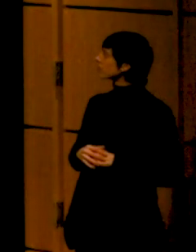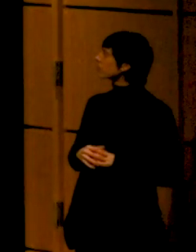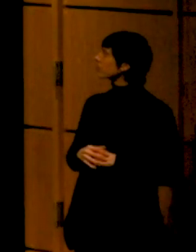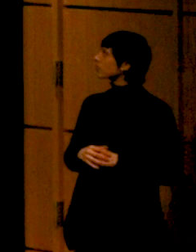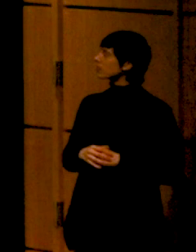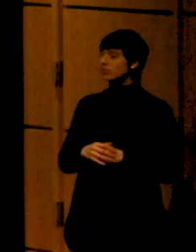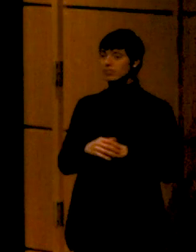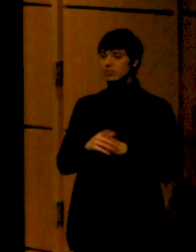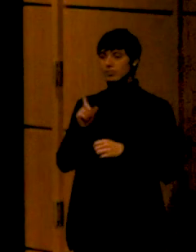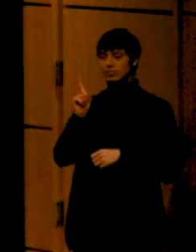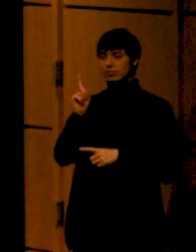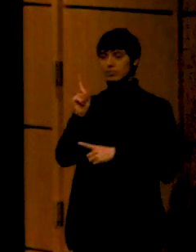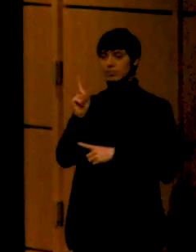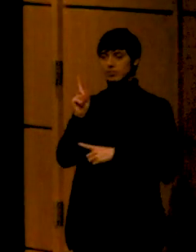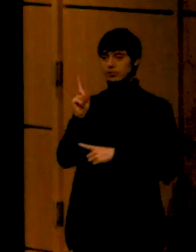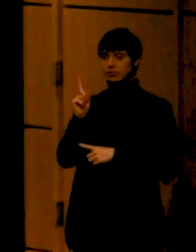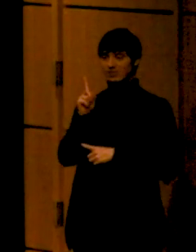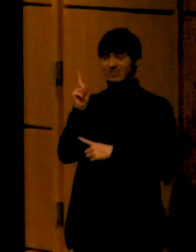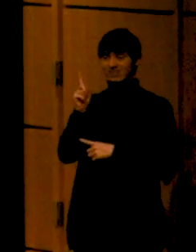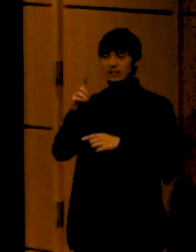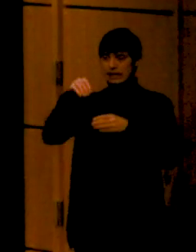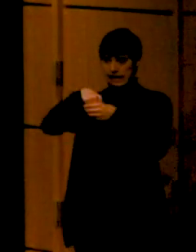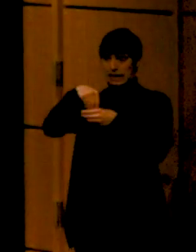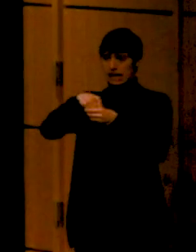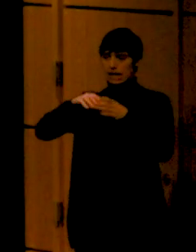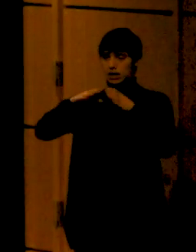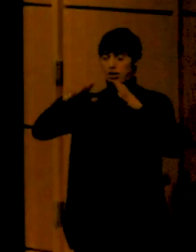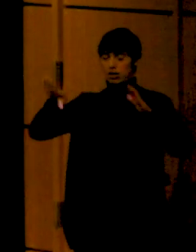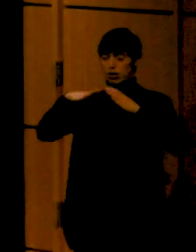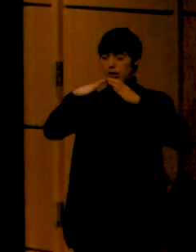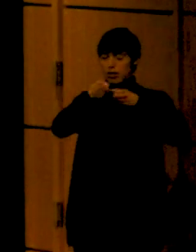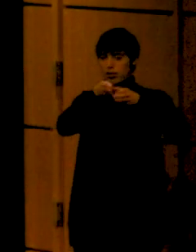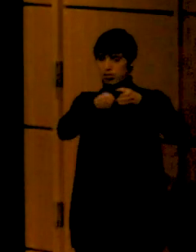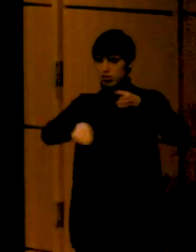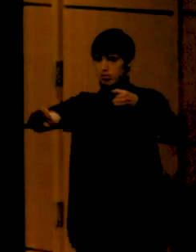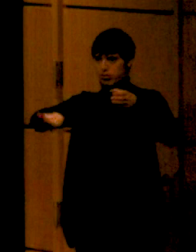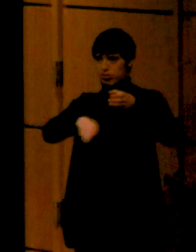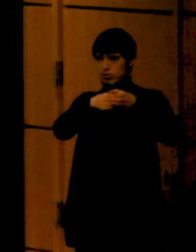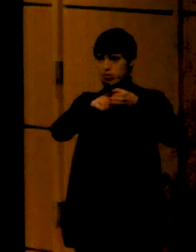And you see the volcano off gassing on, on the left, and here he happened to snap the